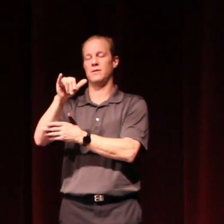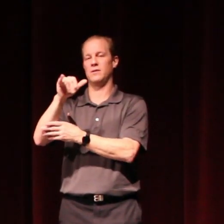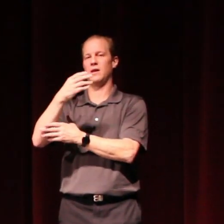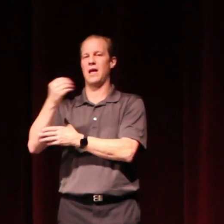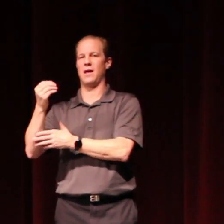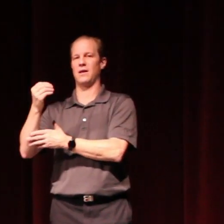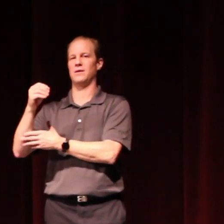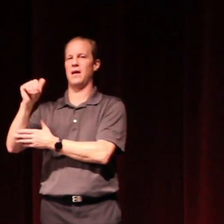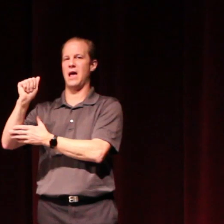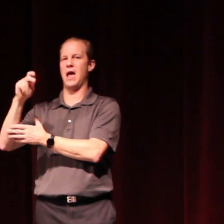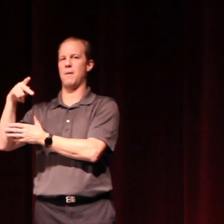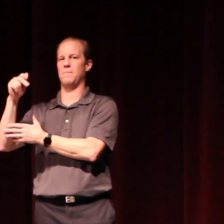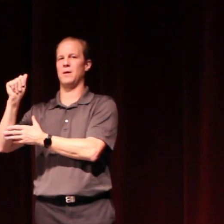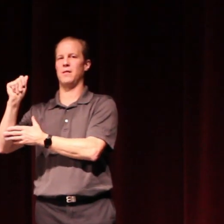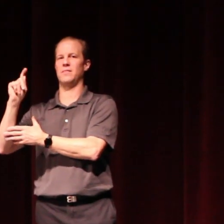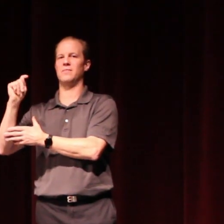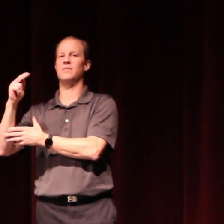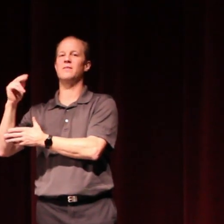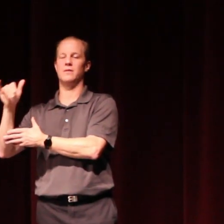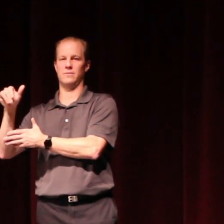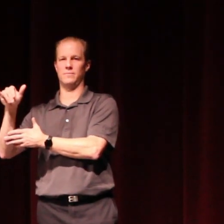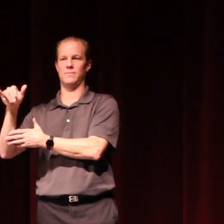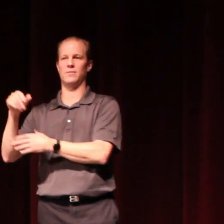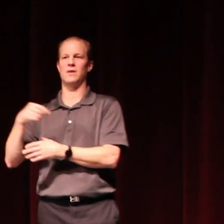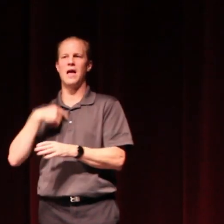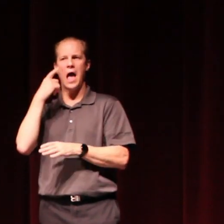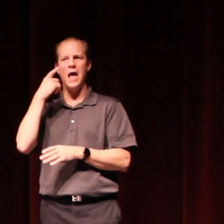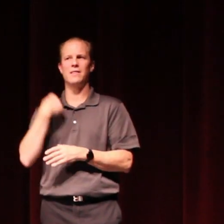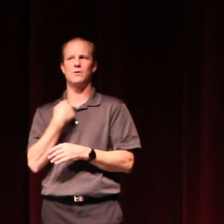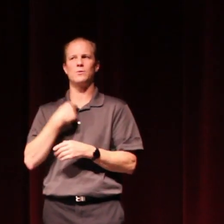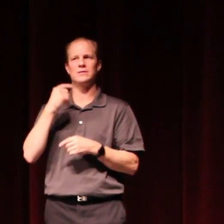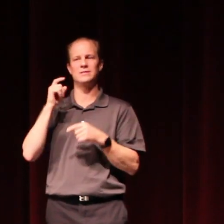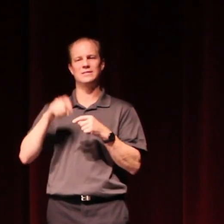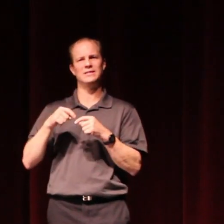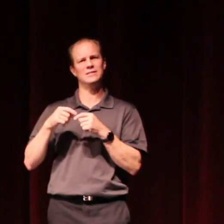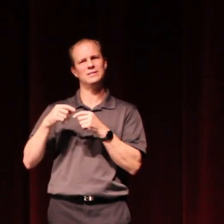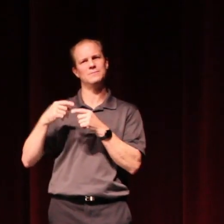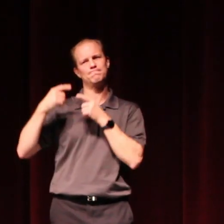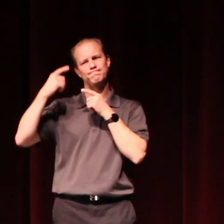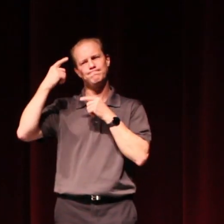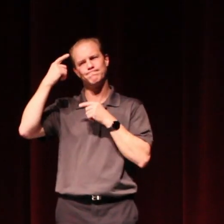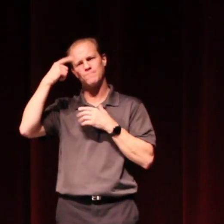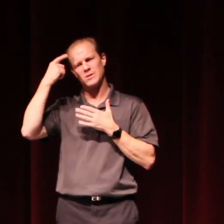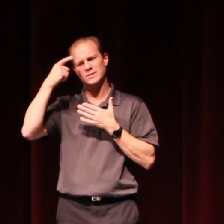think we really need to take in consideration the feelings of not only the students, but the staff,